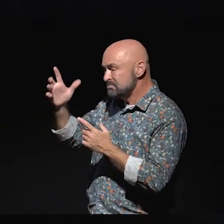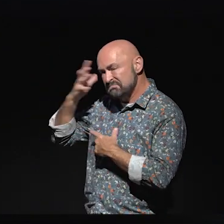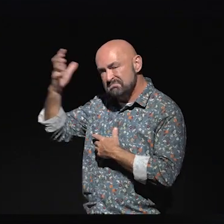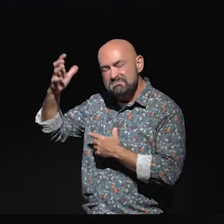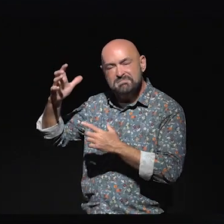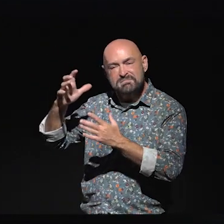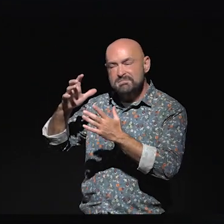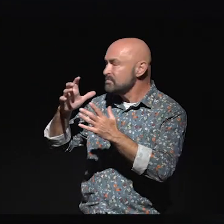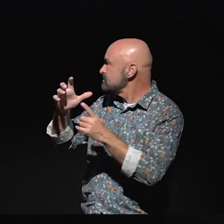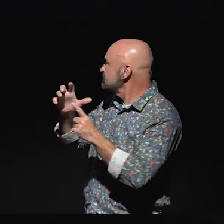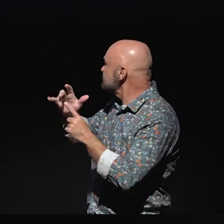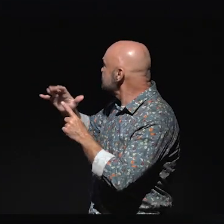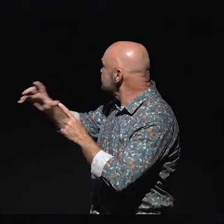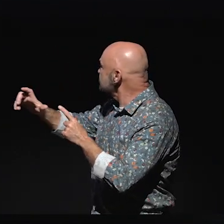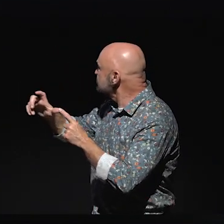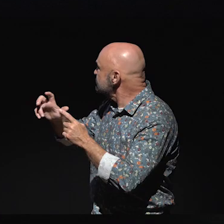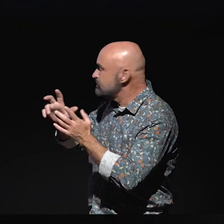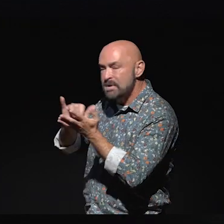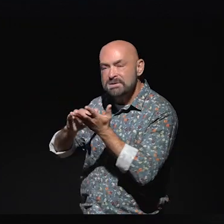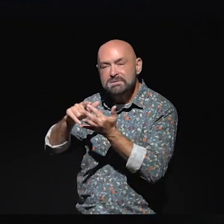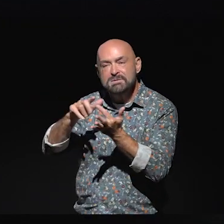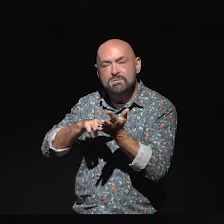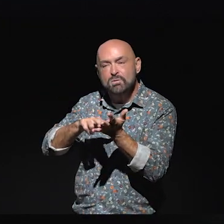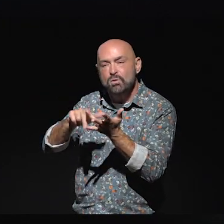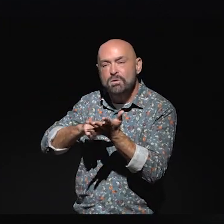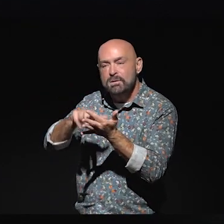a woman, Marie Marcoz was her name,